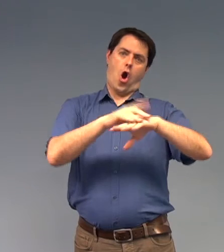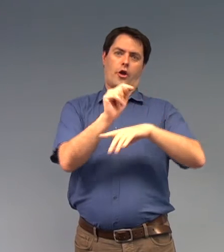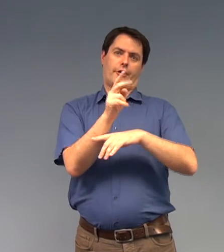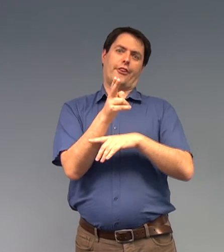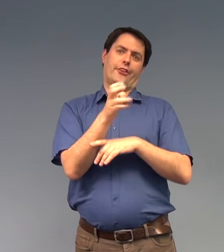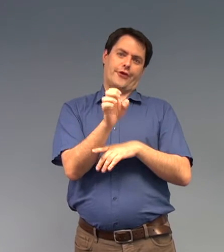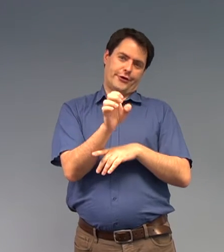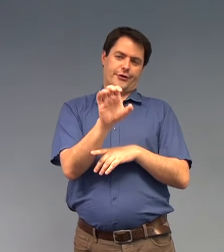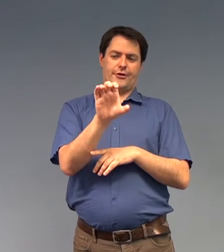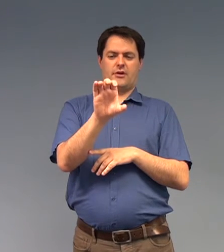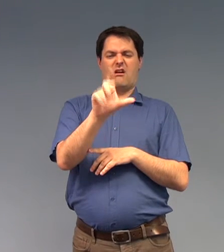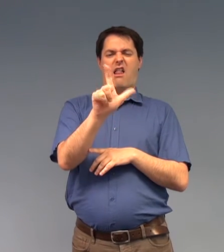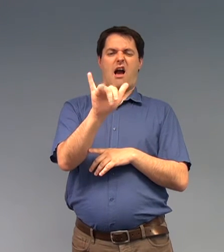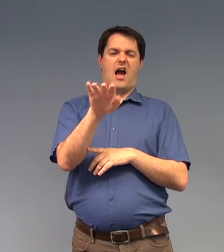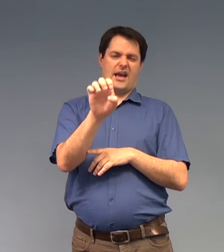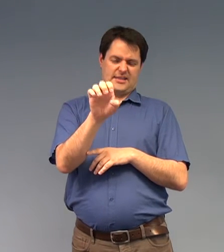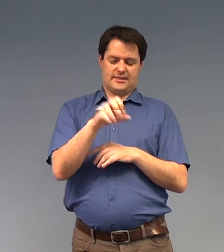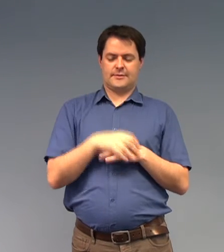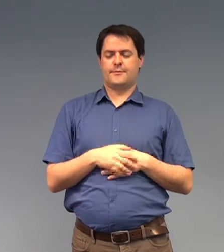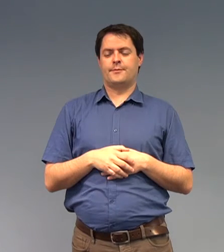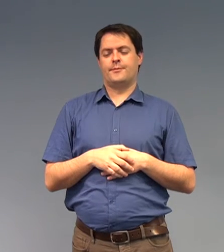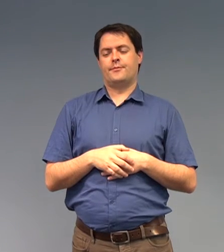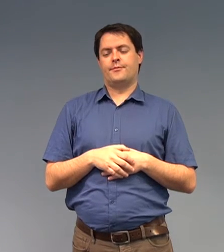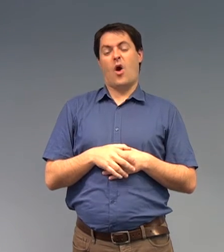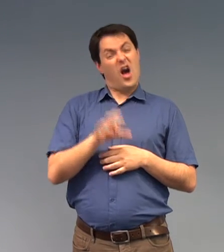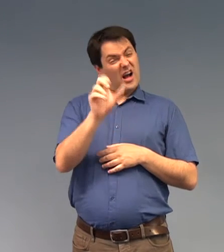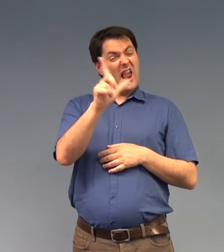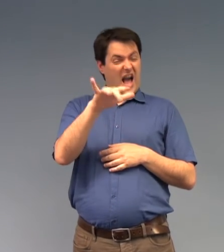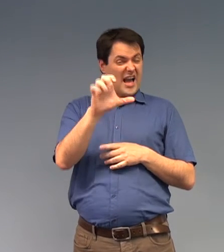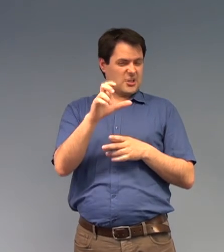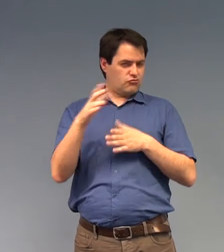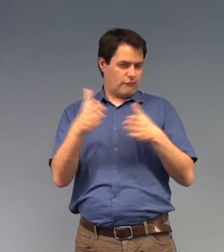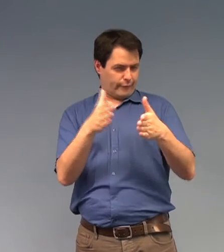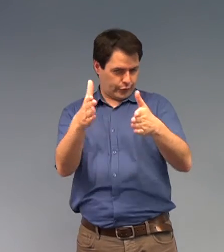Here we see the English script say "on the Clyde."